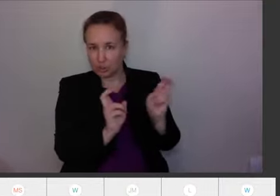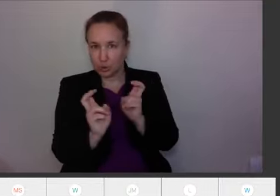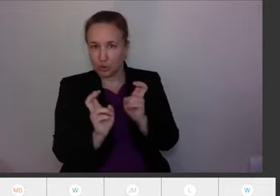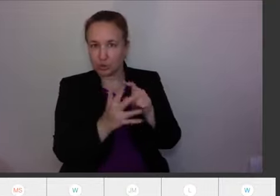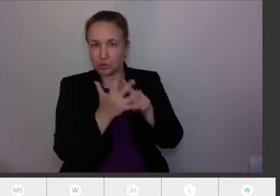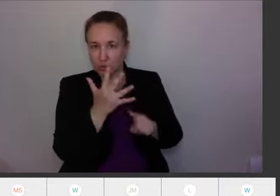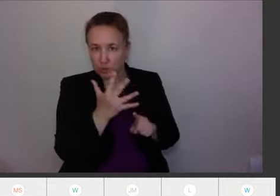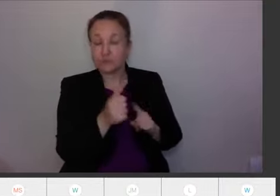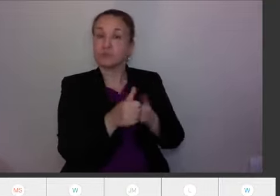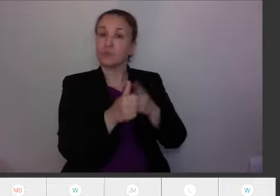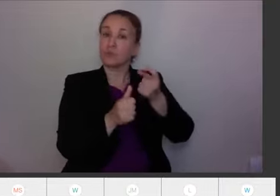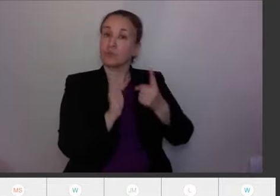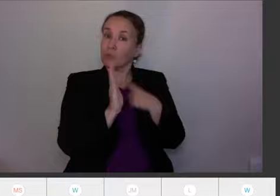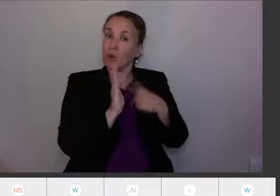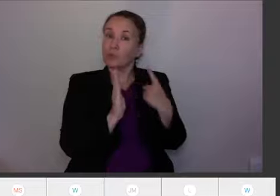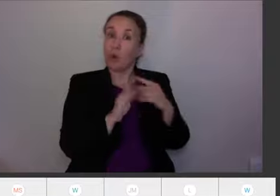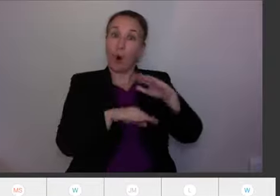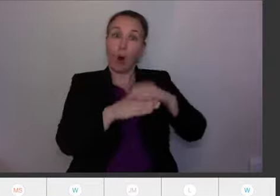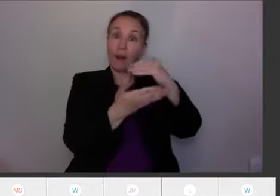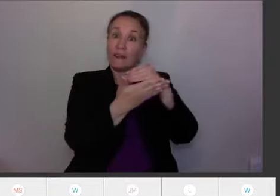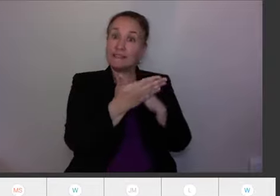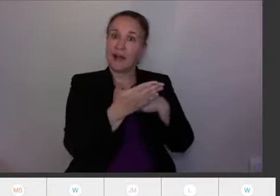sometimes there's duplicates on the list two